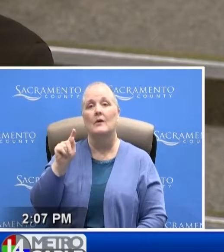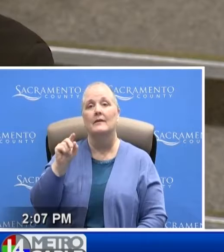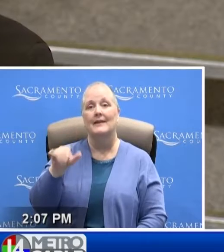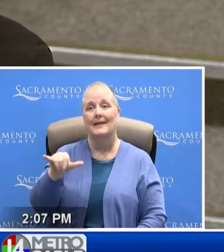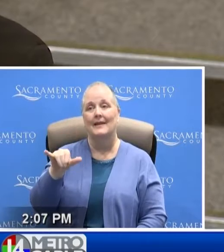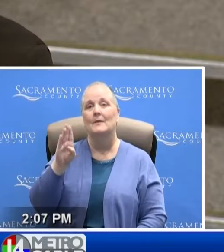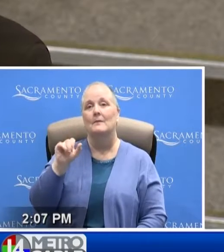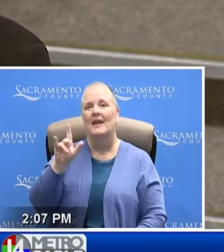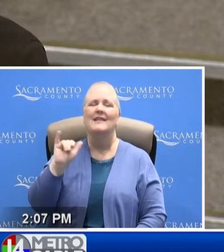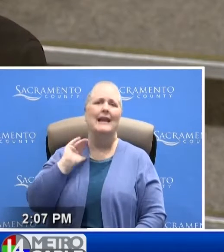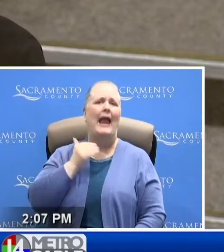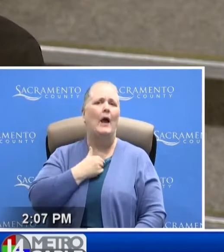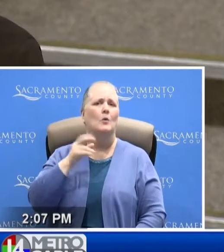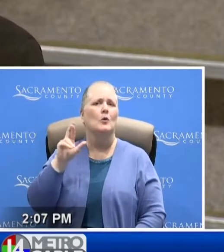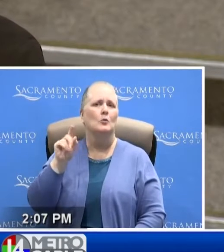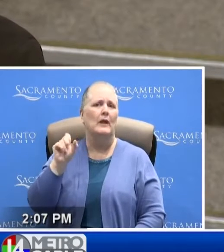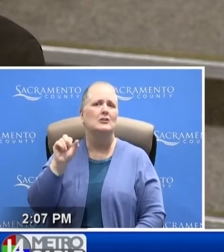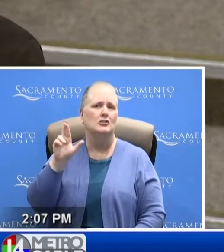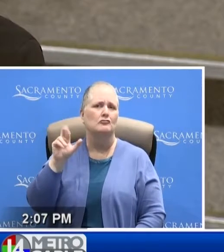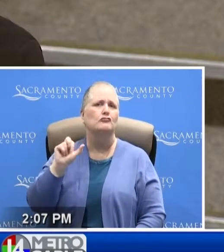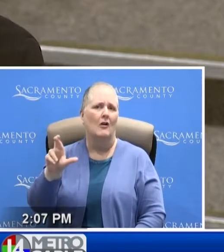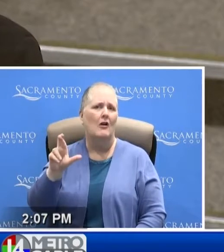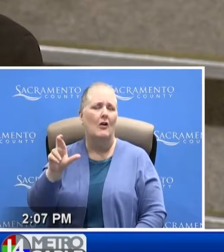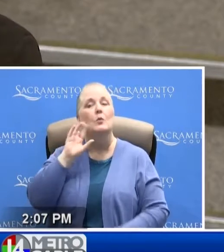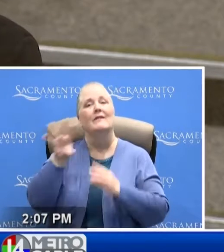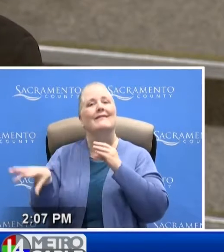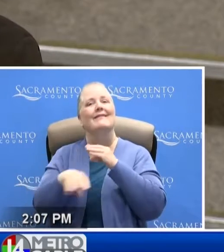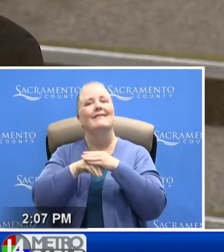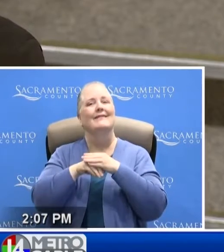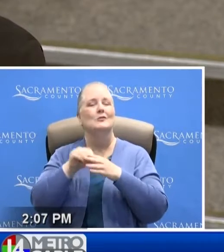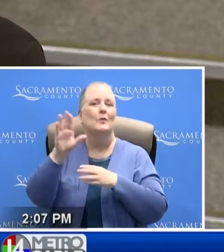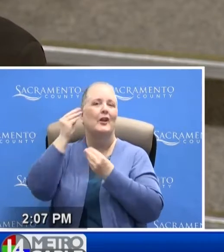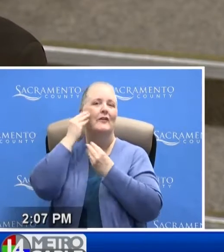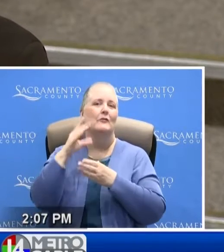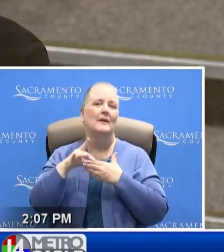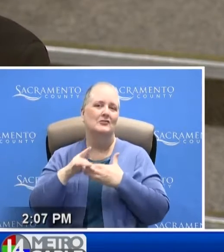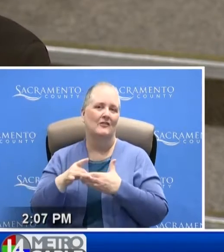will also add a page to the voter information guide showing and explaining the new boundaries,